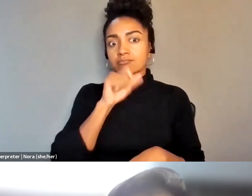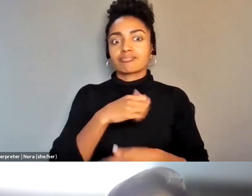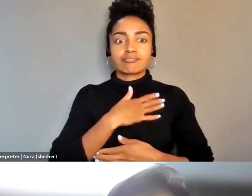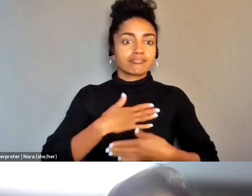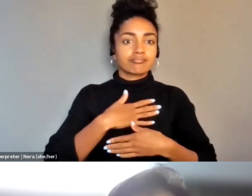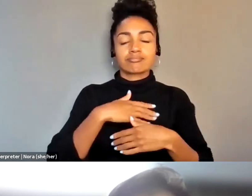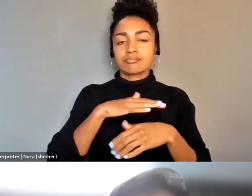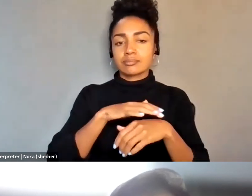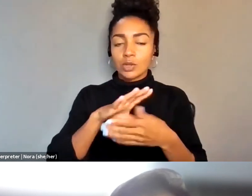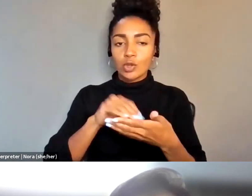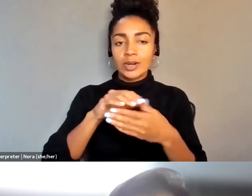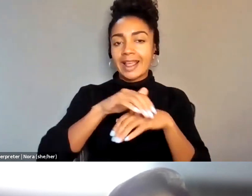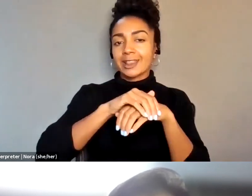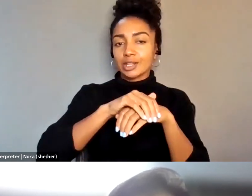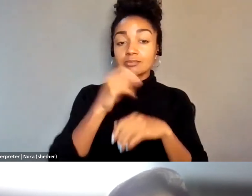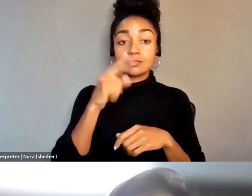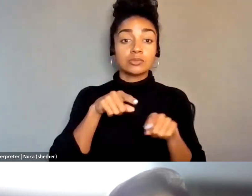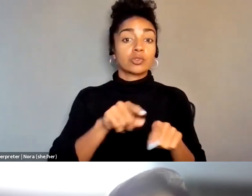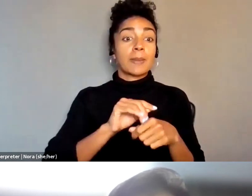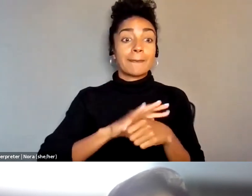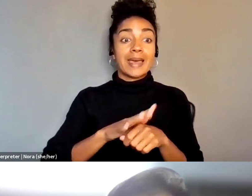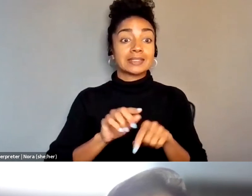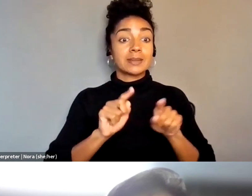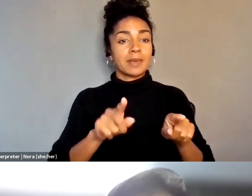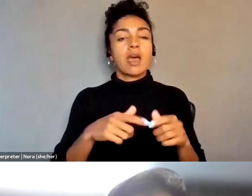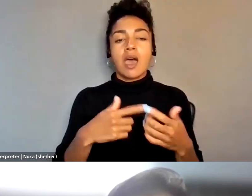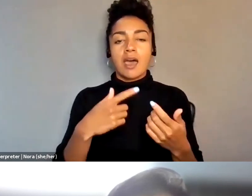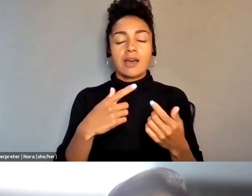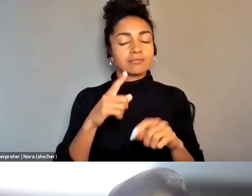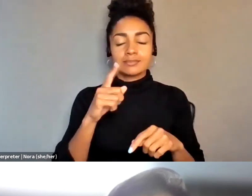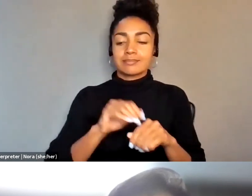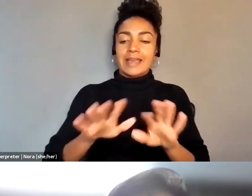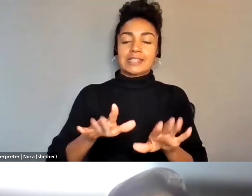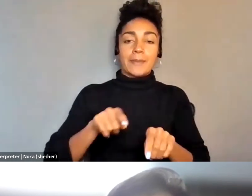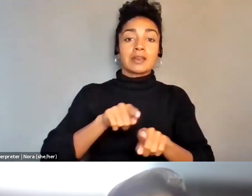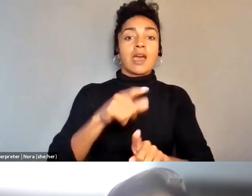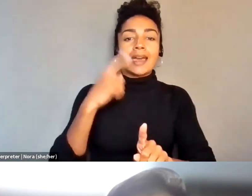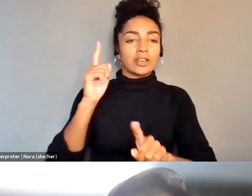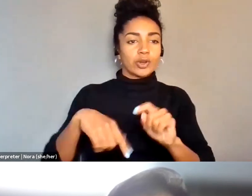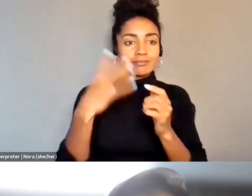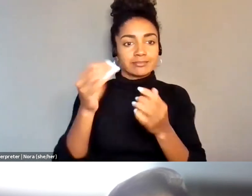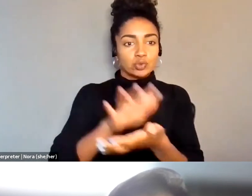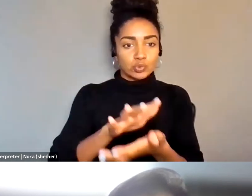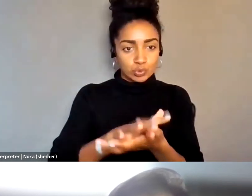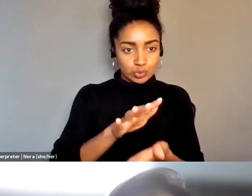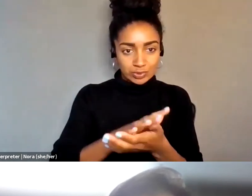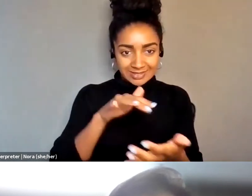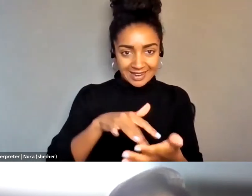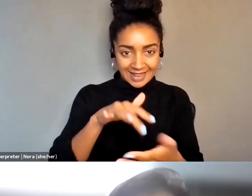I wasn't able to go to school to study English with my teachers and friends. Thanks to the problem-solving skills I have learned,